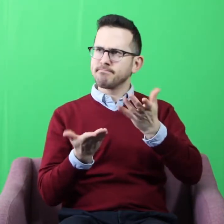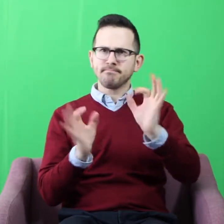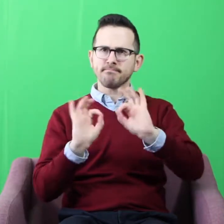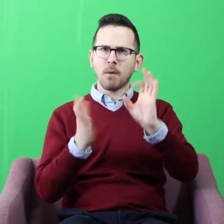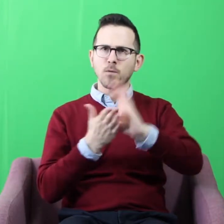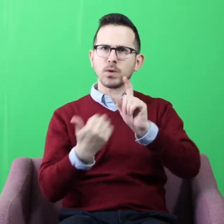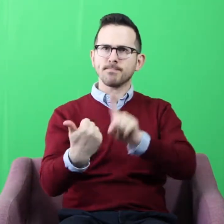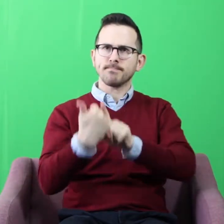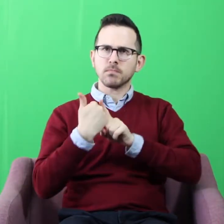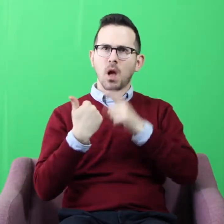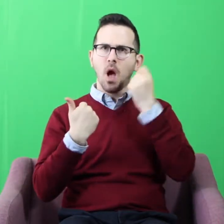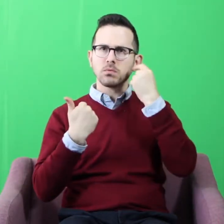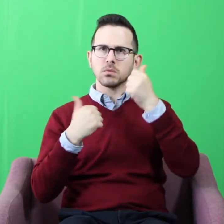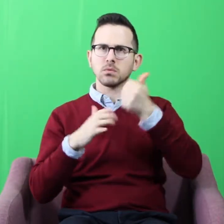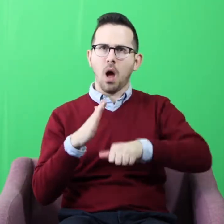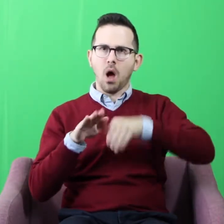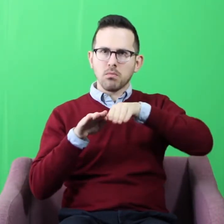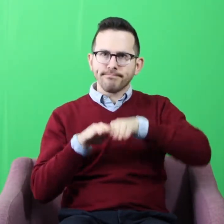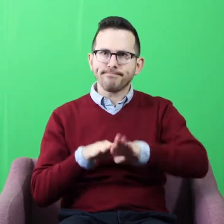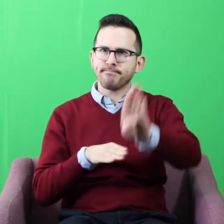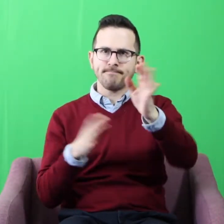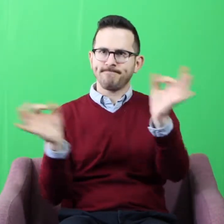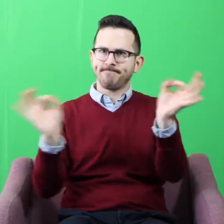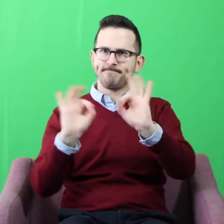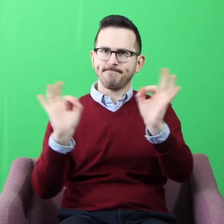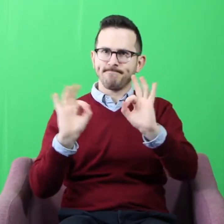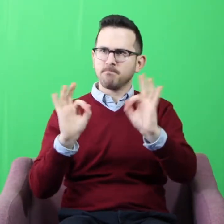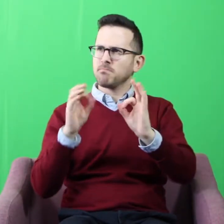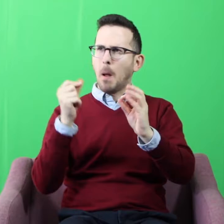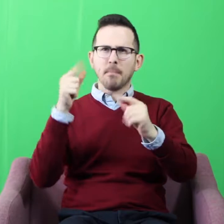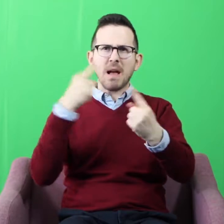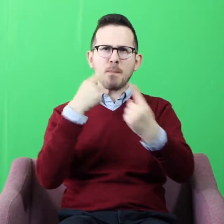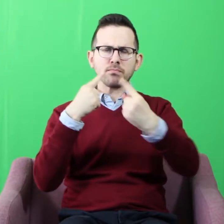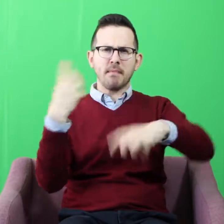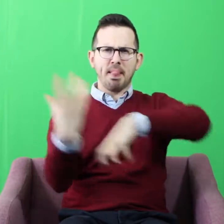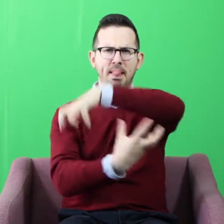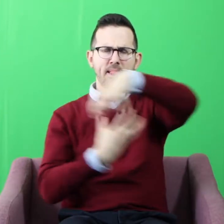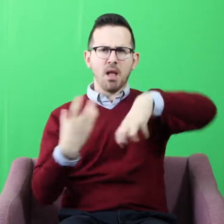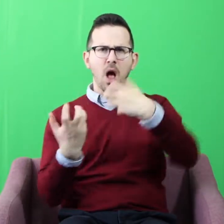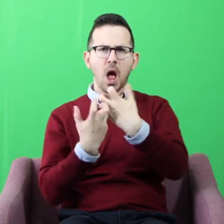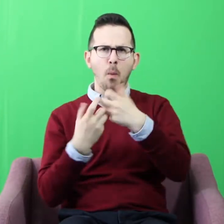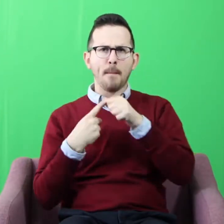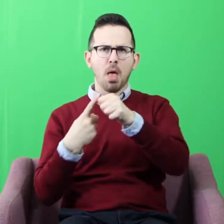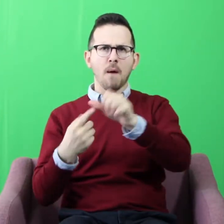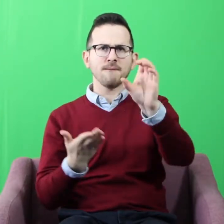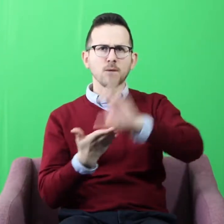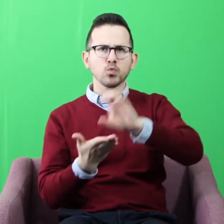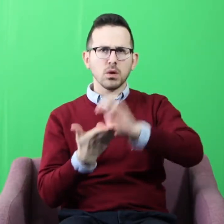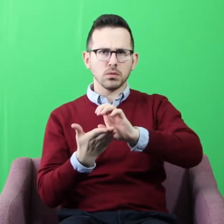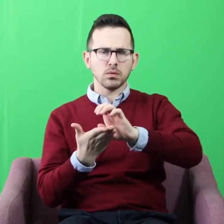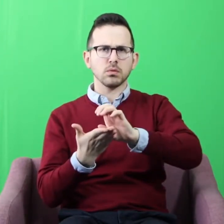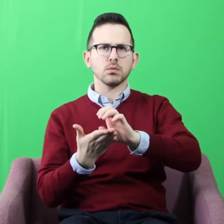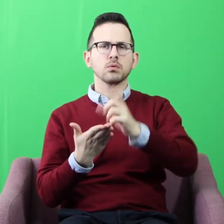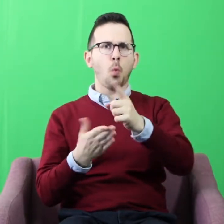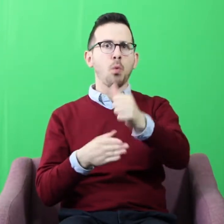There didn’t seem to be financial support to help us get our idea off the ground. The information on how to apply for funding wasn’t at all clear.